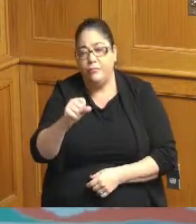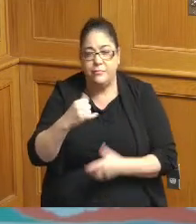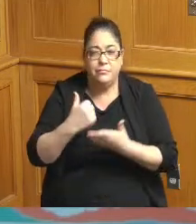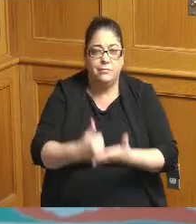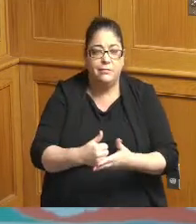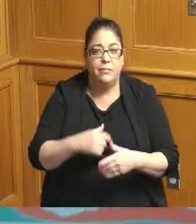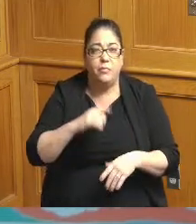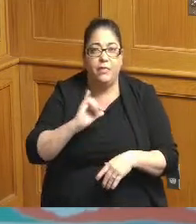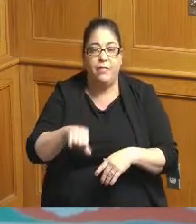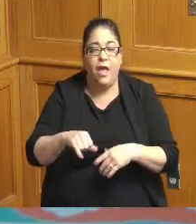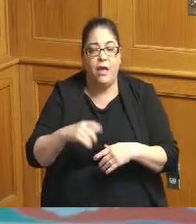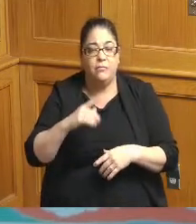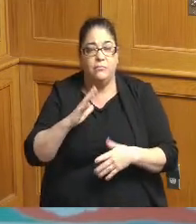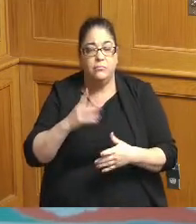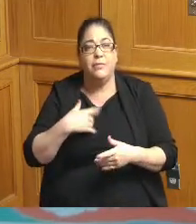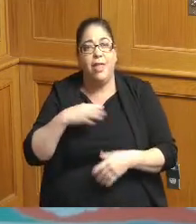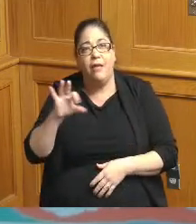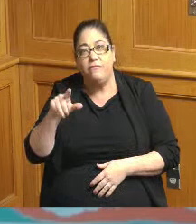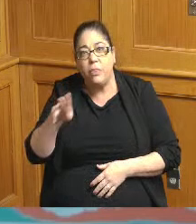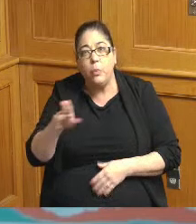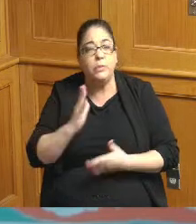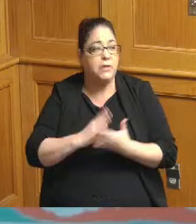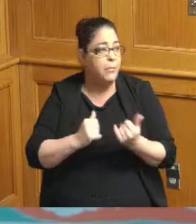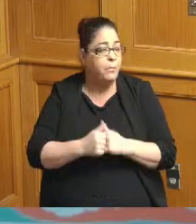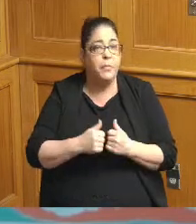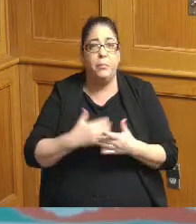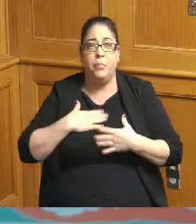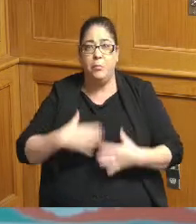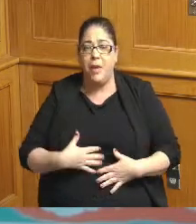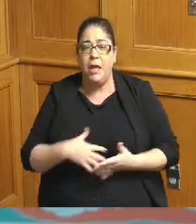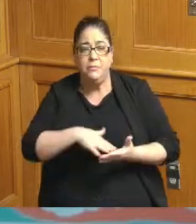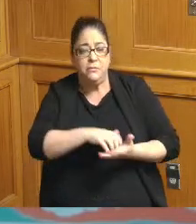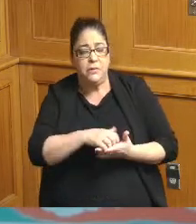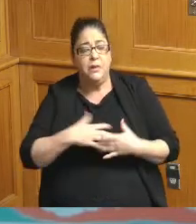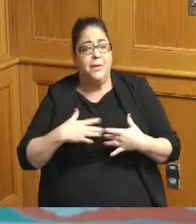flu that might persist for a longer period of time so if somebody shows up at the doctor and